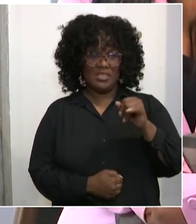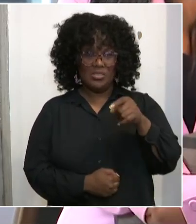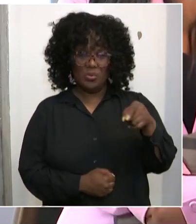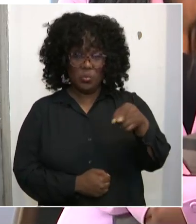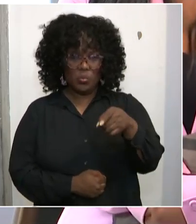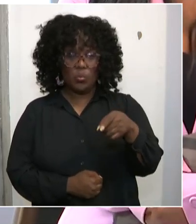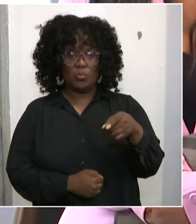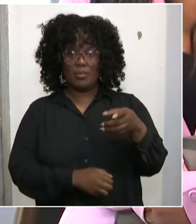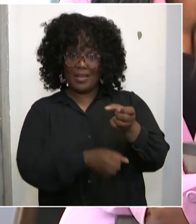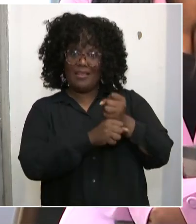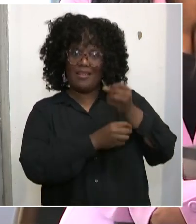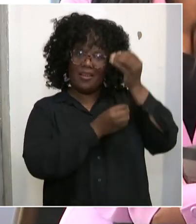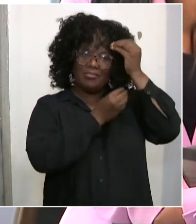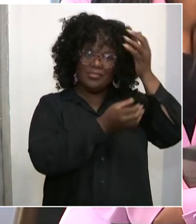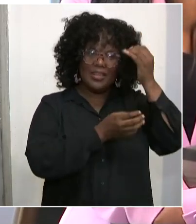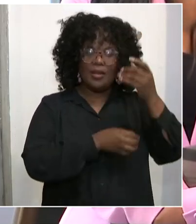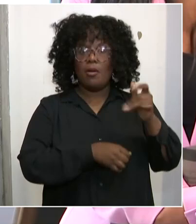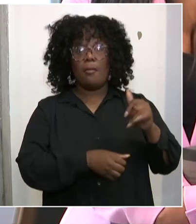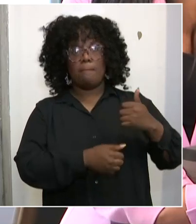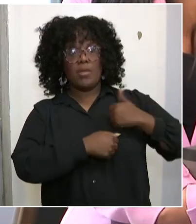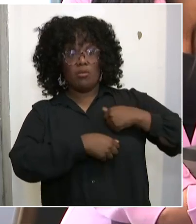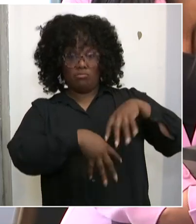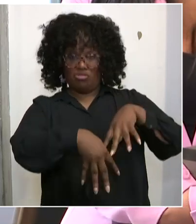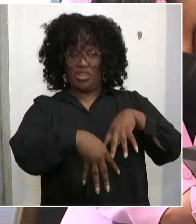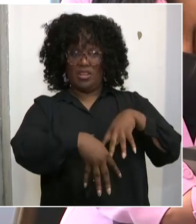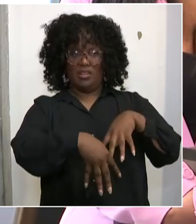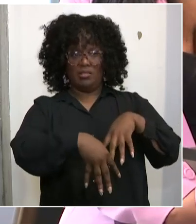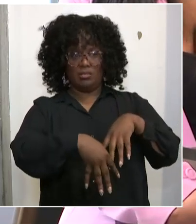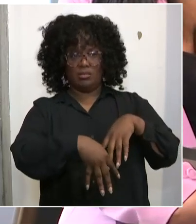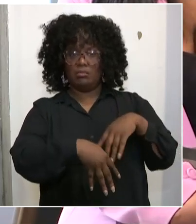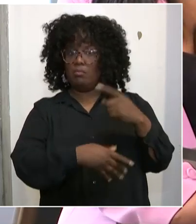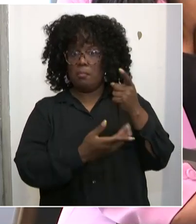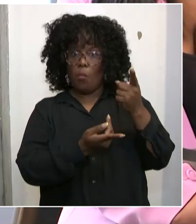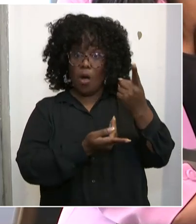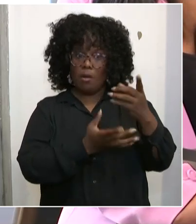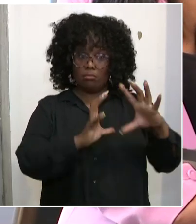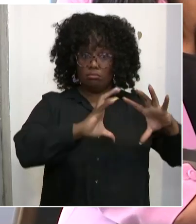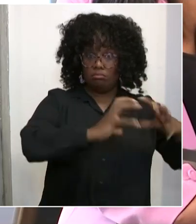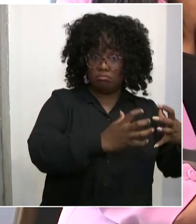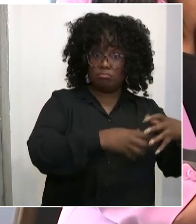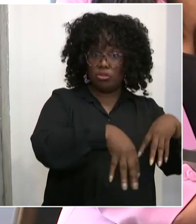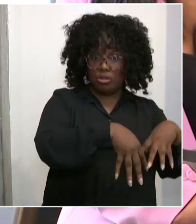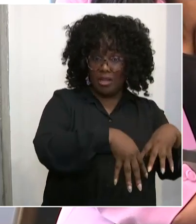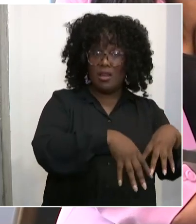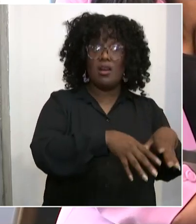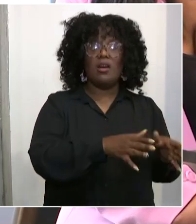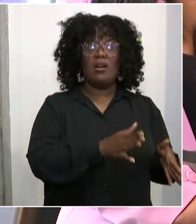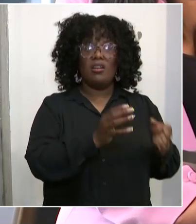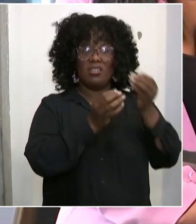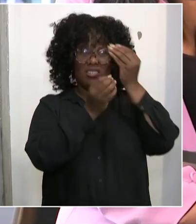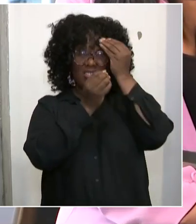and there's gonna be a parade aspect but don't lose sight of the fact that a lot of people served in the army,